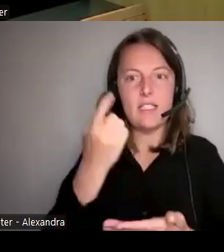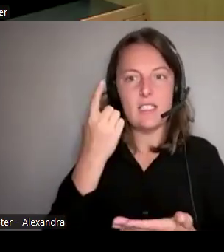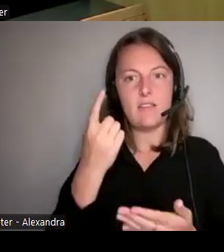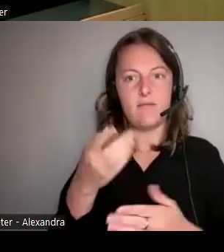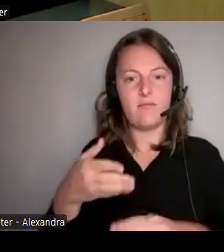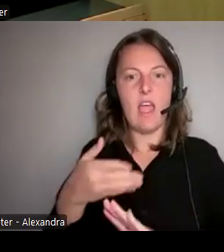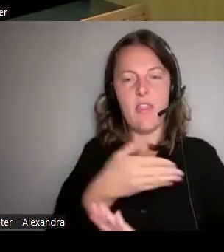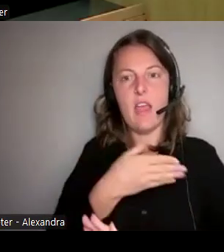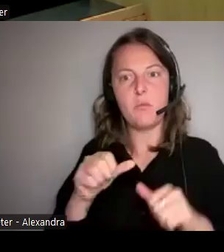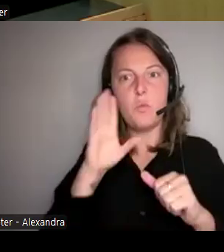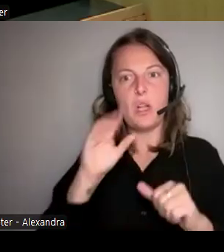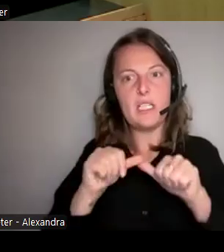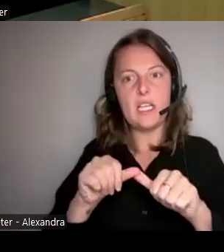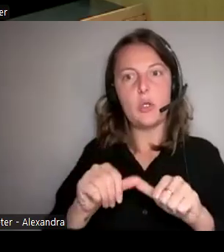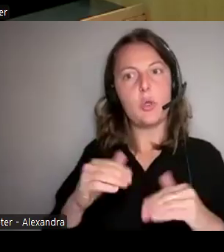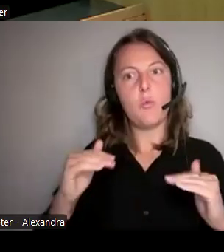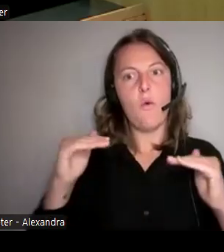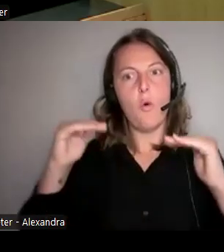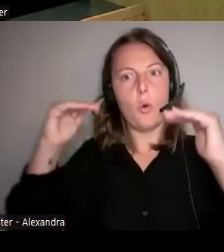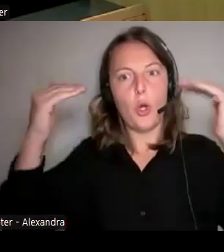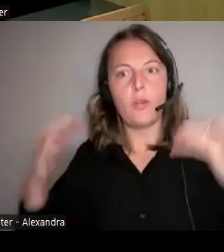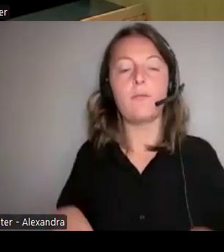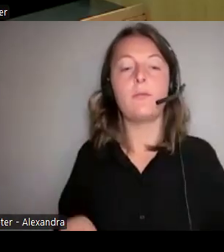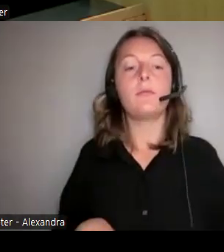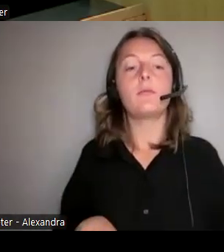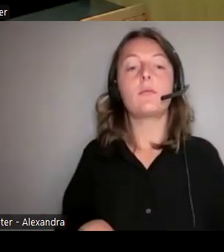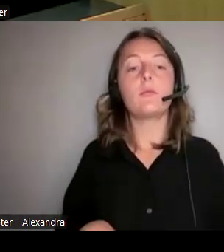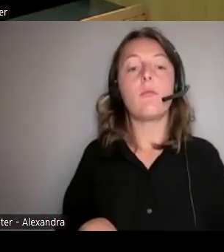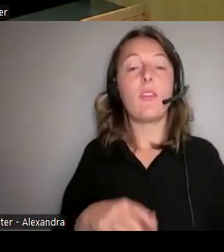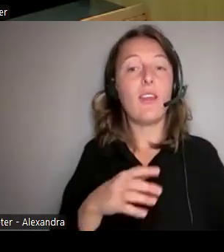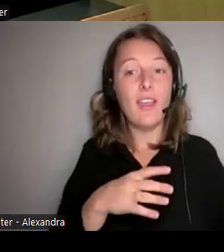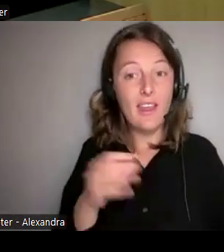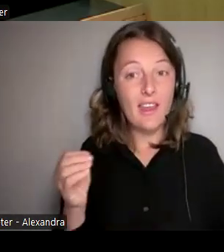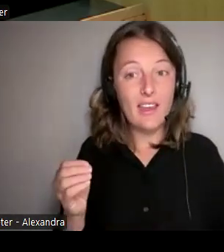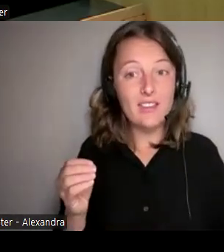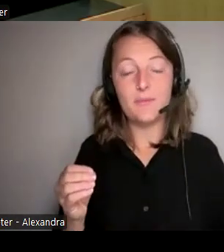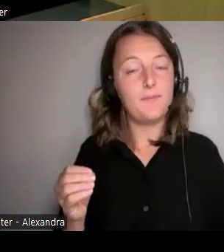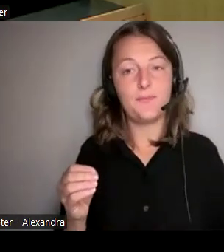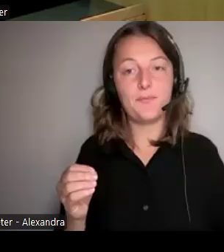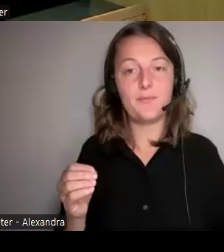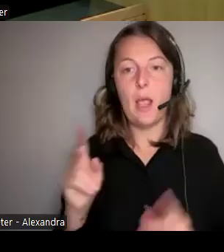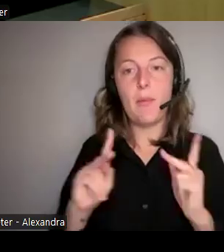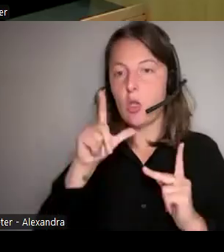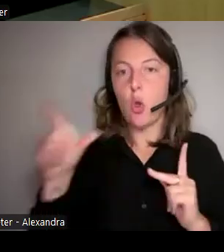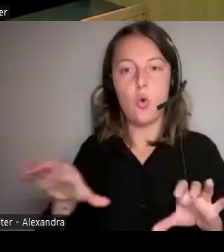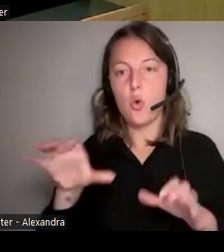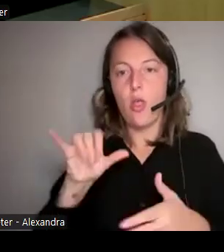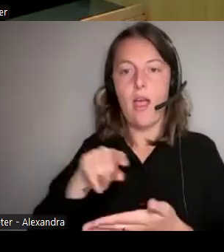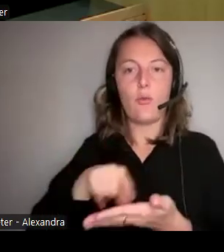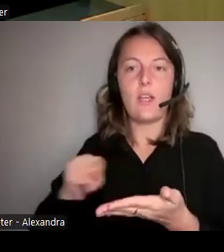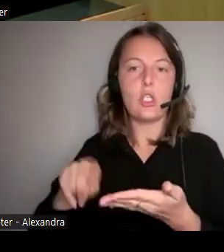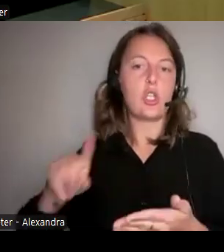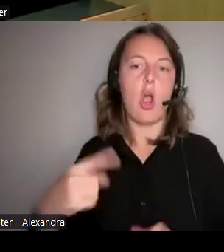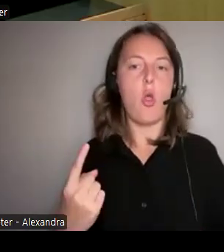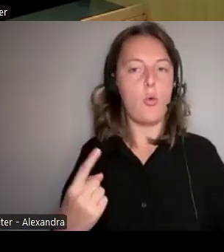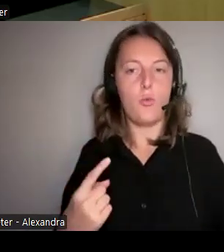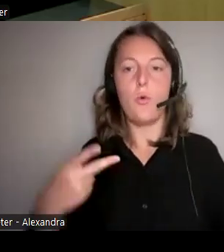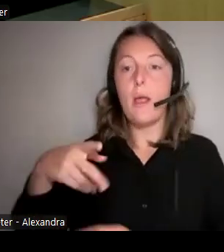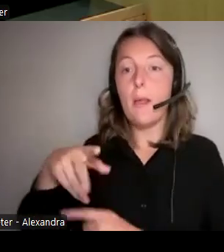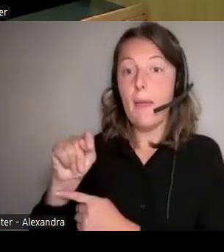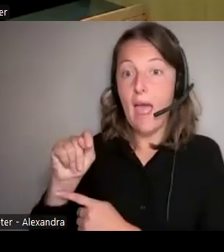forward. And the second uh is that one doesn't do that kind of research alone. U Pat is all about